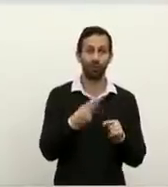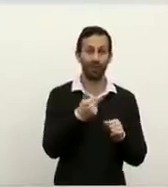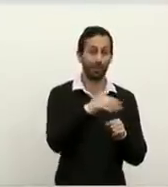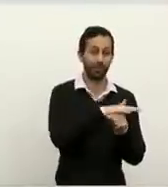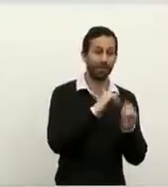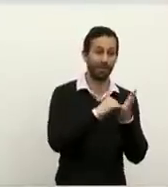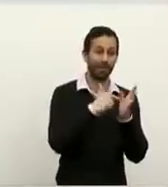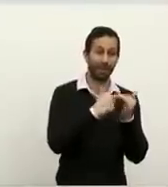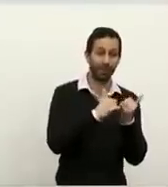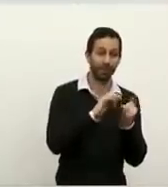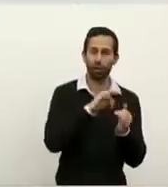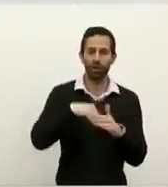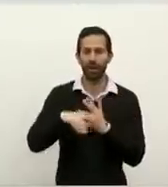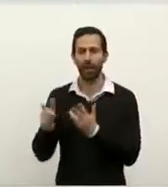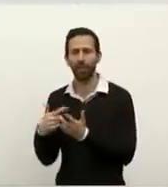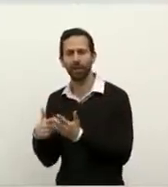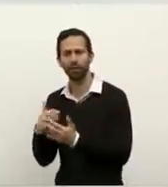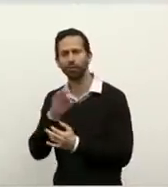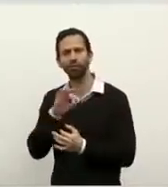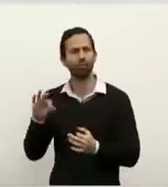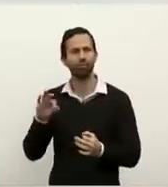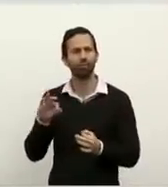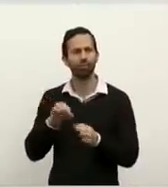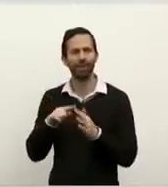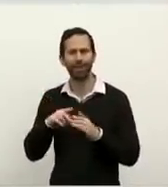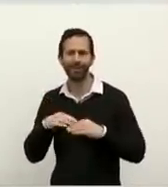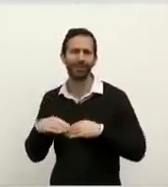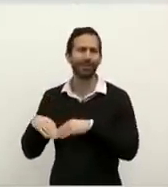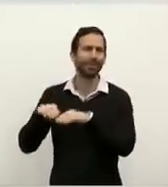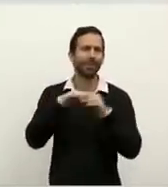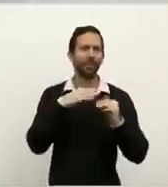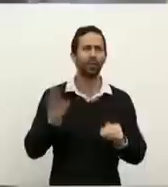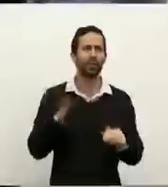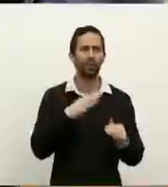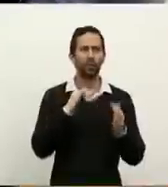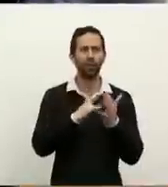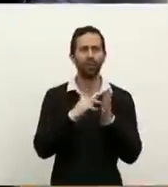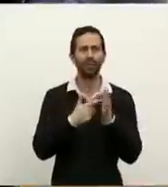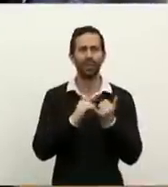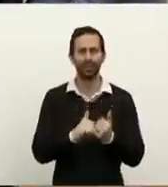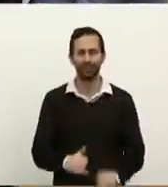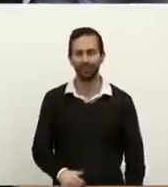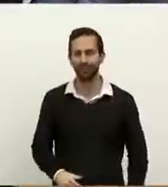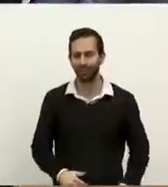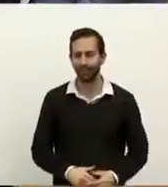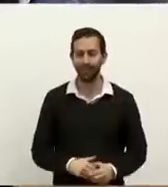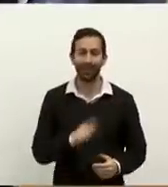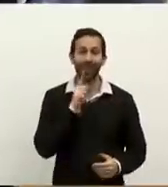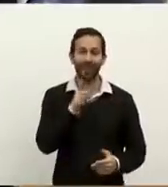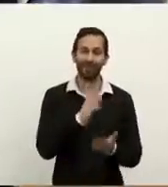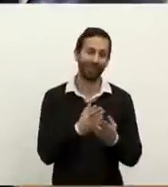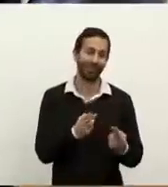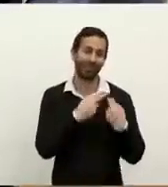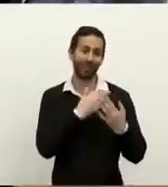and not in others? Shouldn't it be consistent across all states?" KG? That falls squarely on to me, thank you.